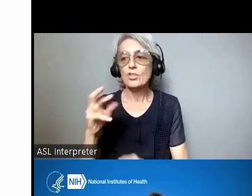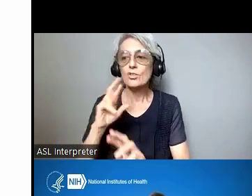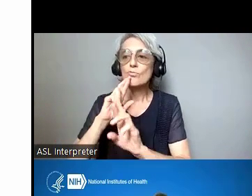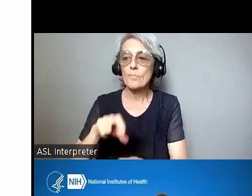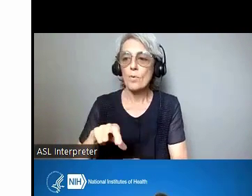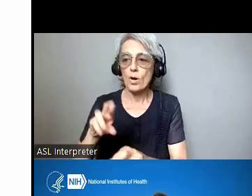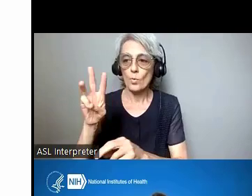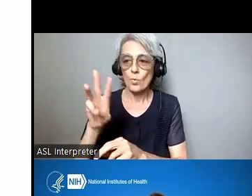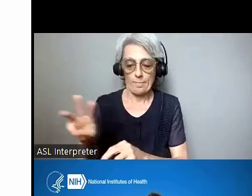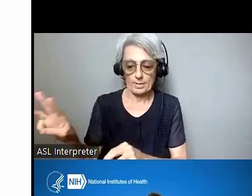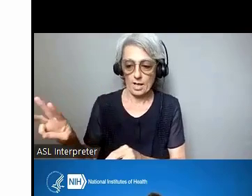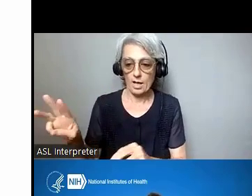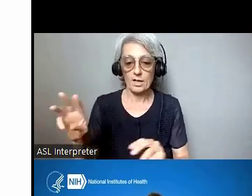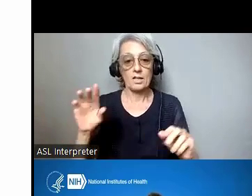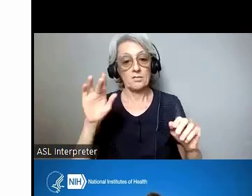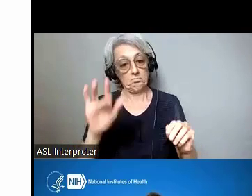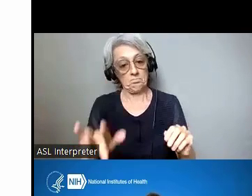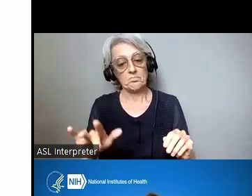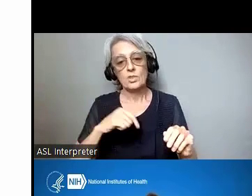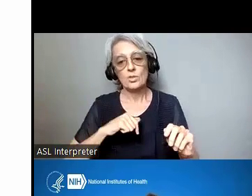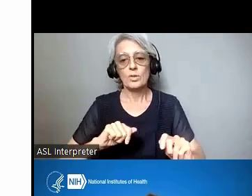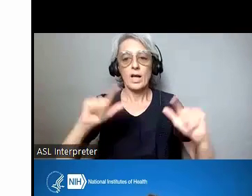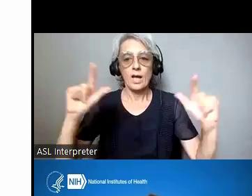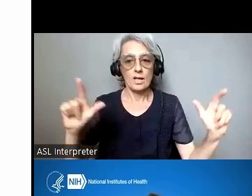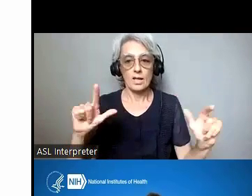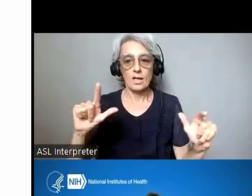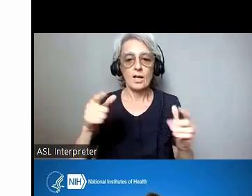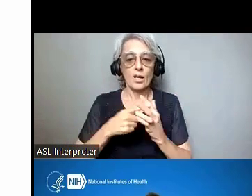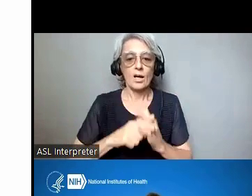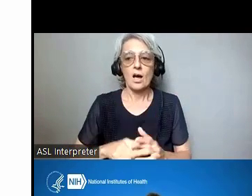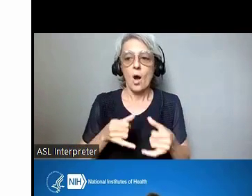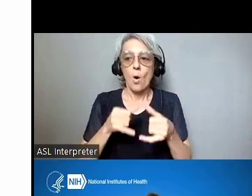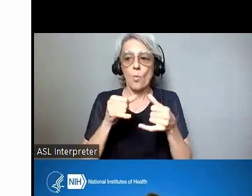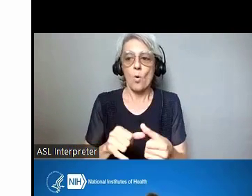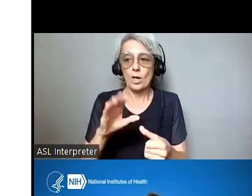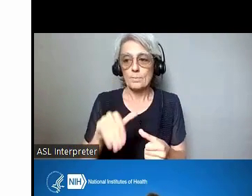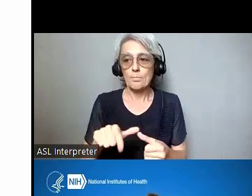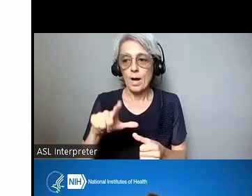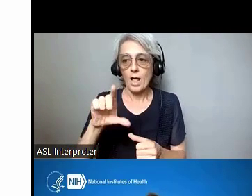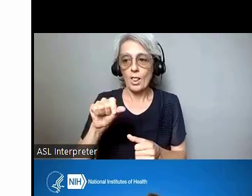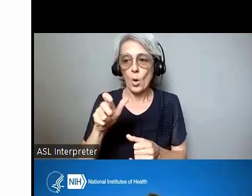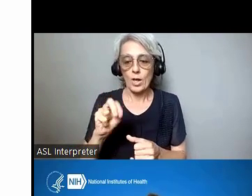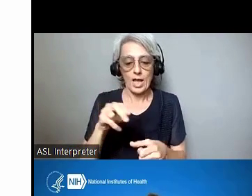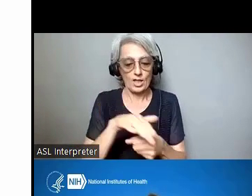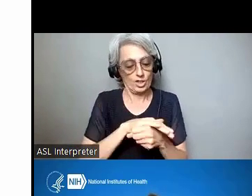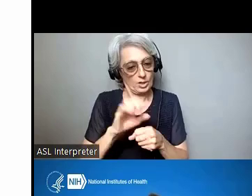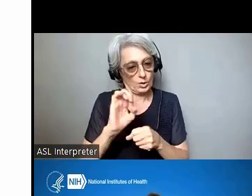And from there, you can launch the Awards by Location tool to figure out your institution's financial eligibility.